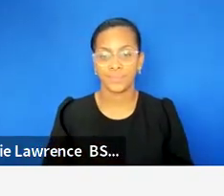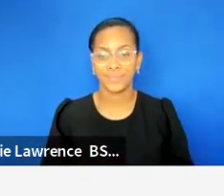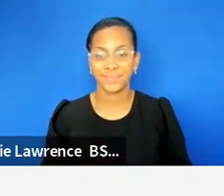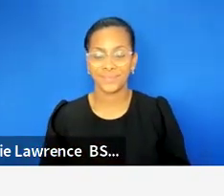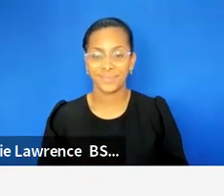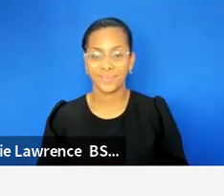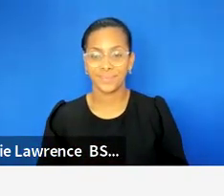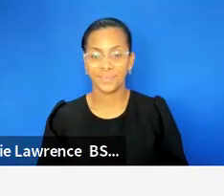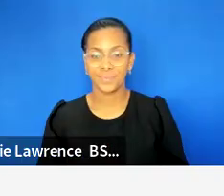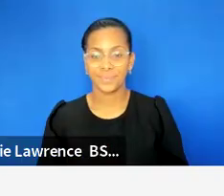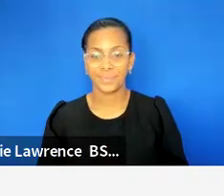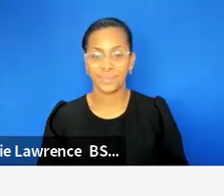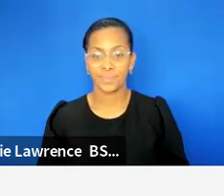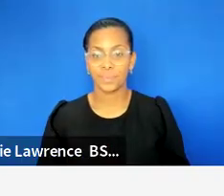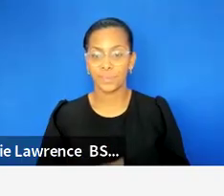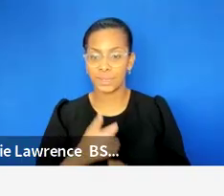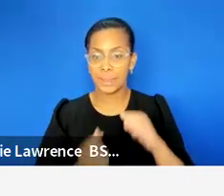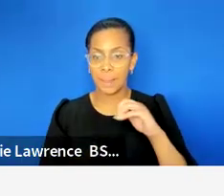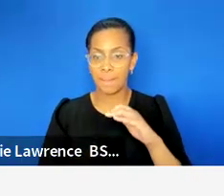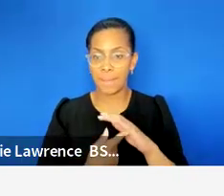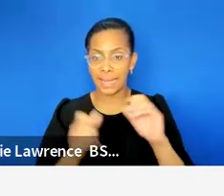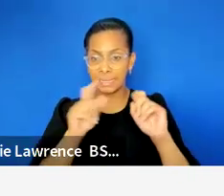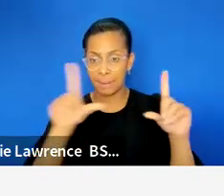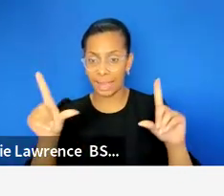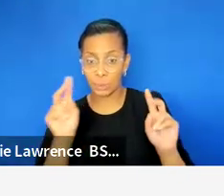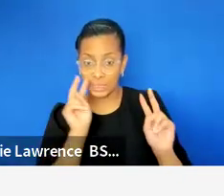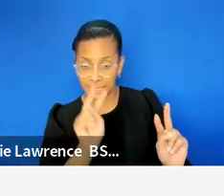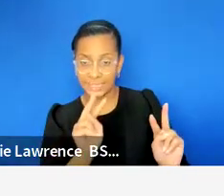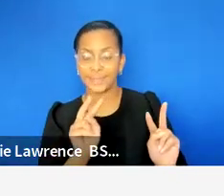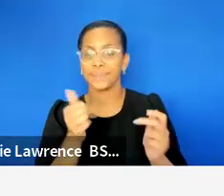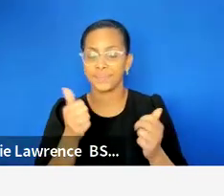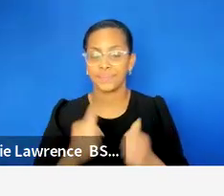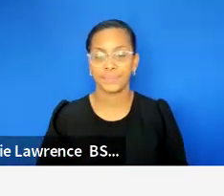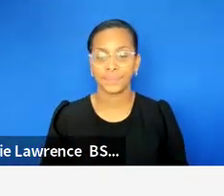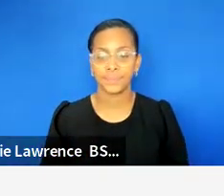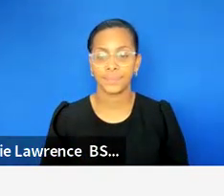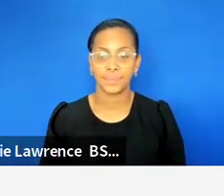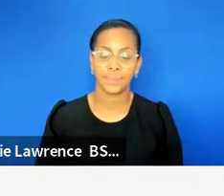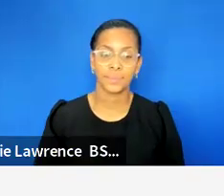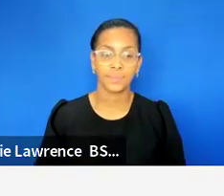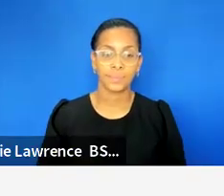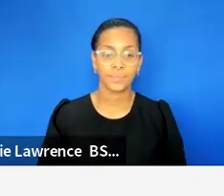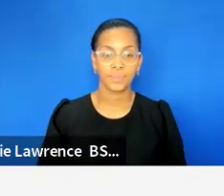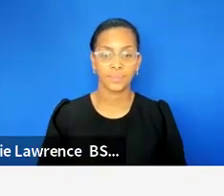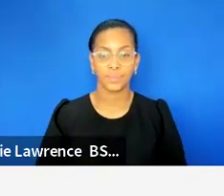not in the background display? They're in the main display? Nathalie: Yeah. Okay, perfect. I will put myself on mute